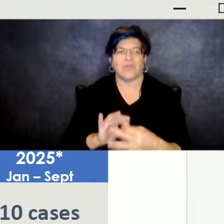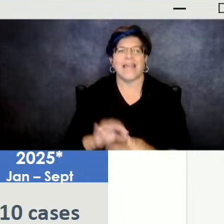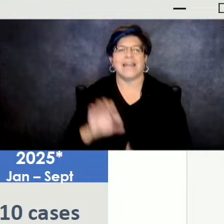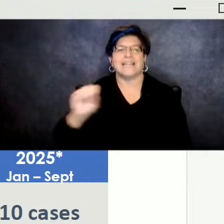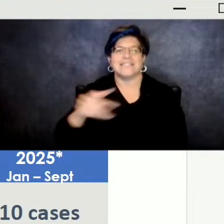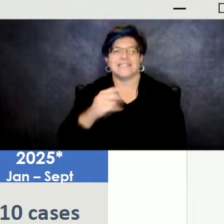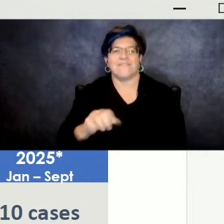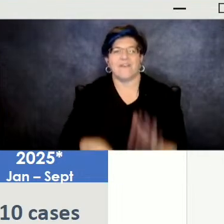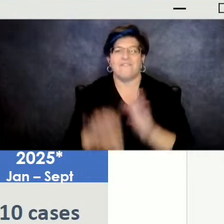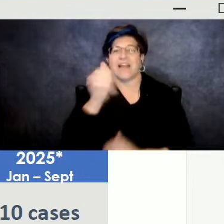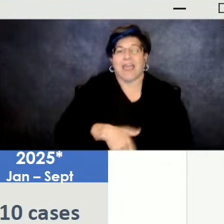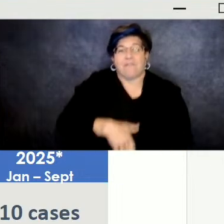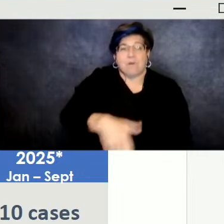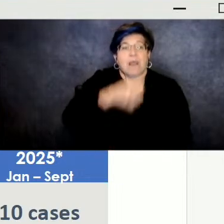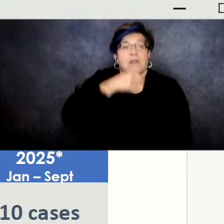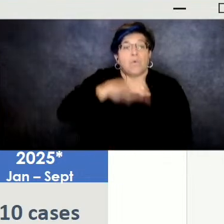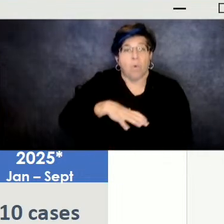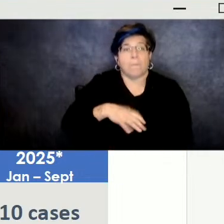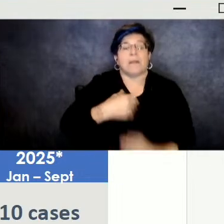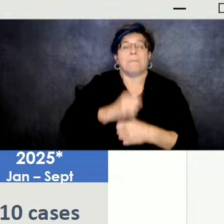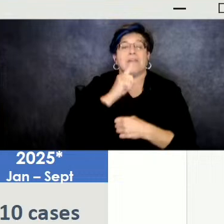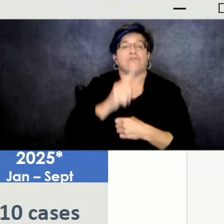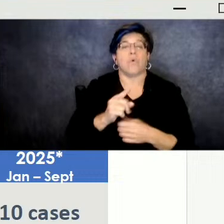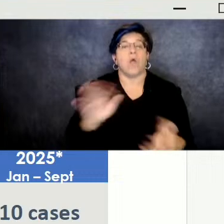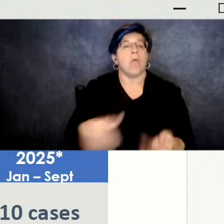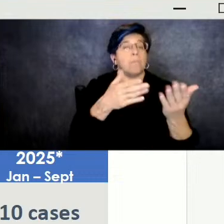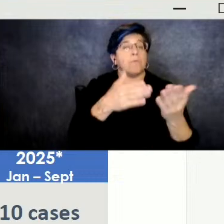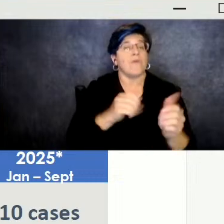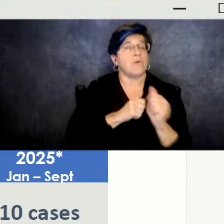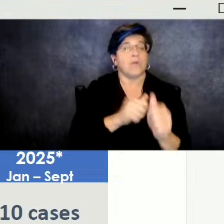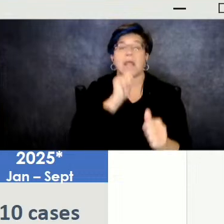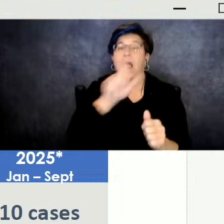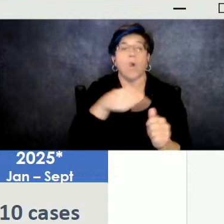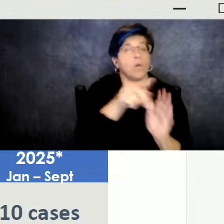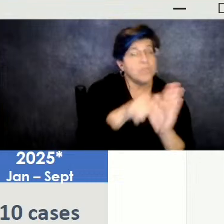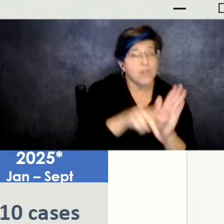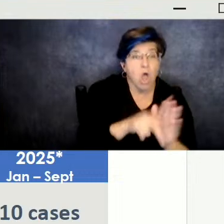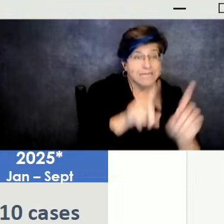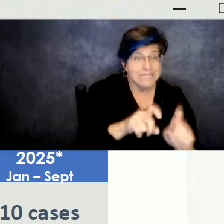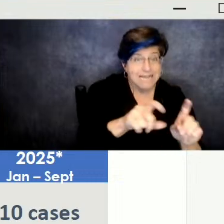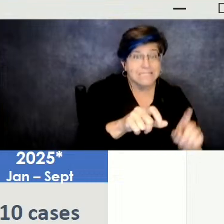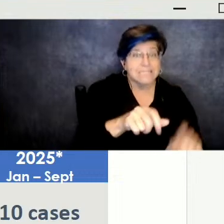OUR BASES WHEN IT CAME TO CONGENITAL SYPHILIS AND FINDING EVERY PREGNANT WOMAN TO MAKE